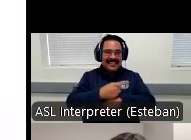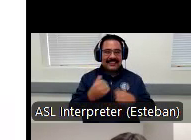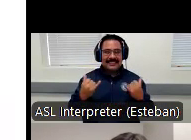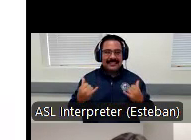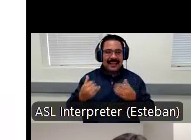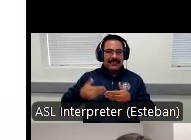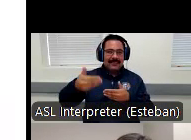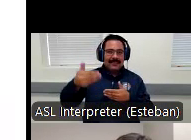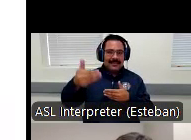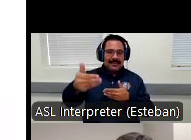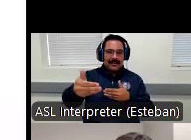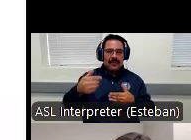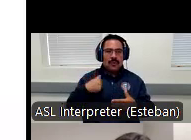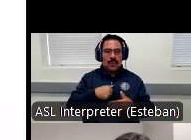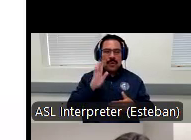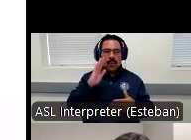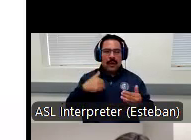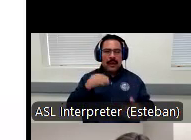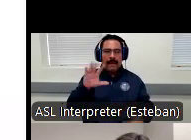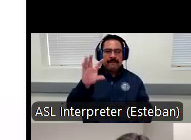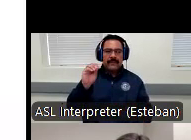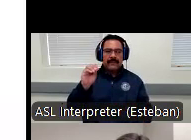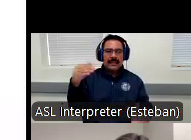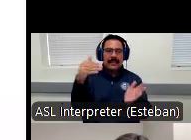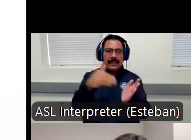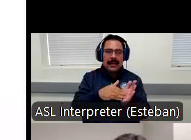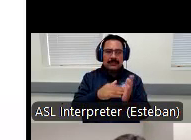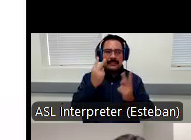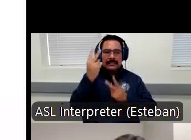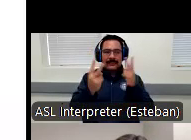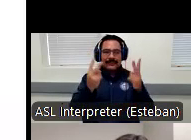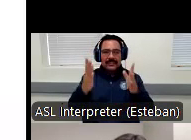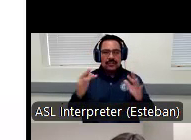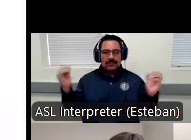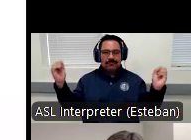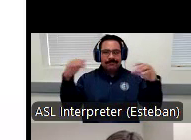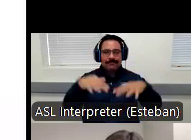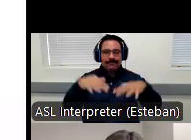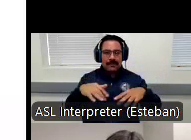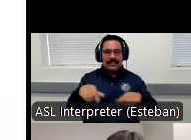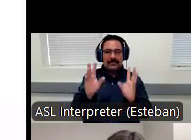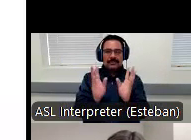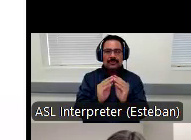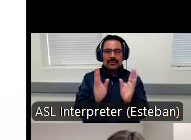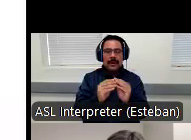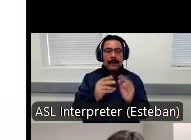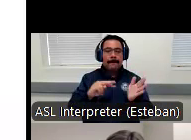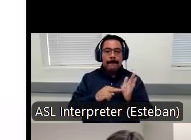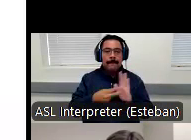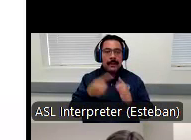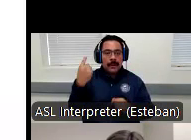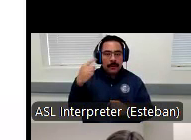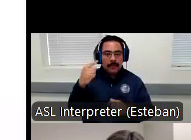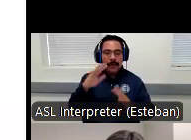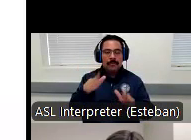we are going to have 50,000 visitors to our city. And this session is meant to provide ideas of